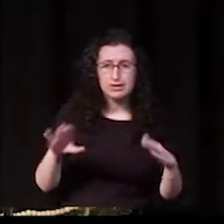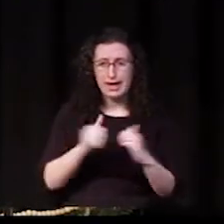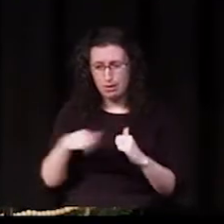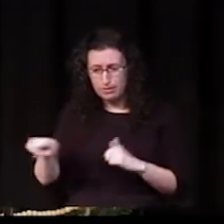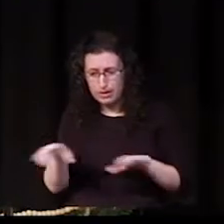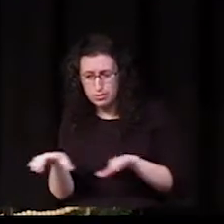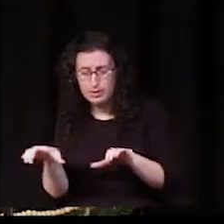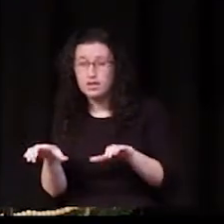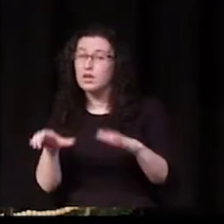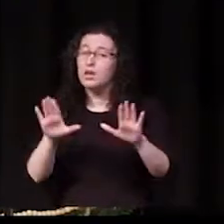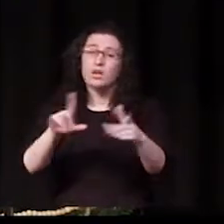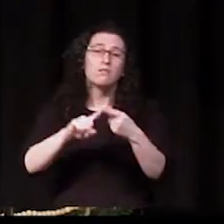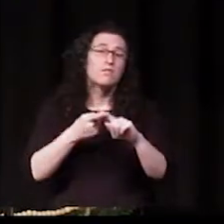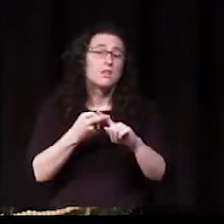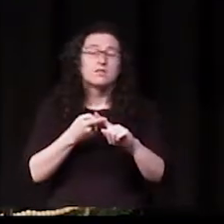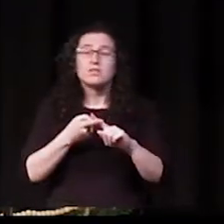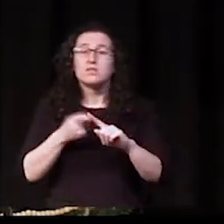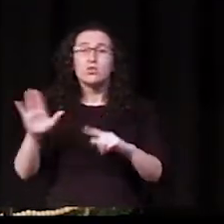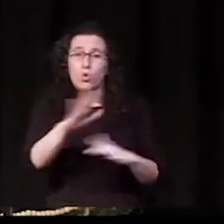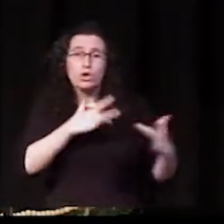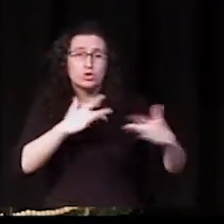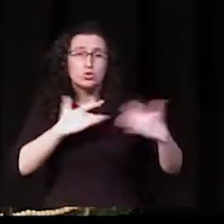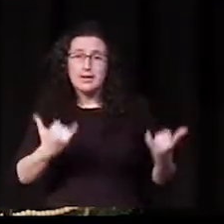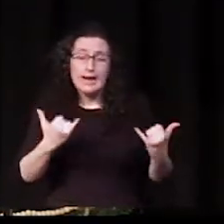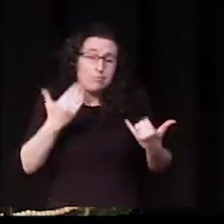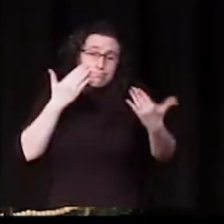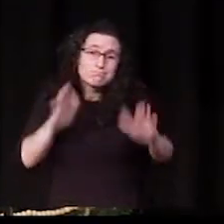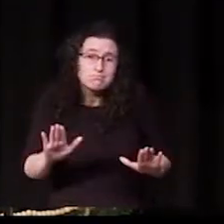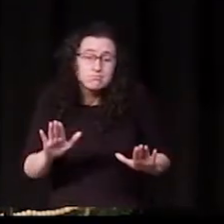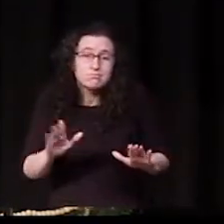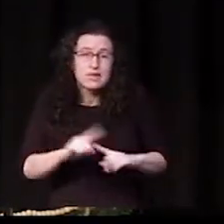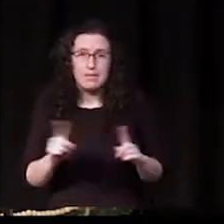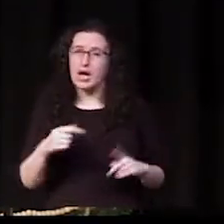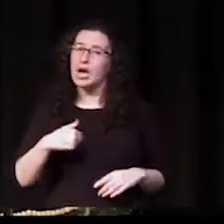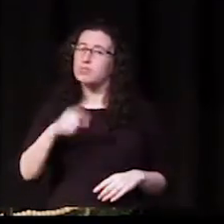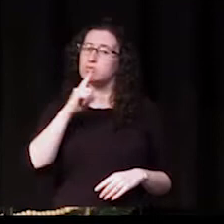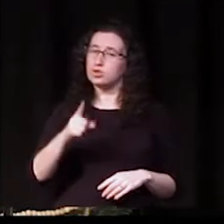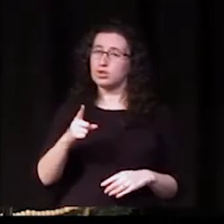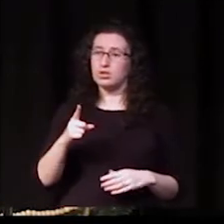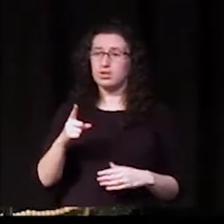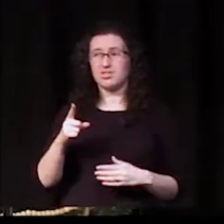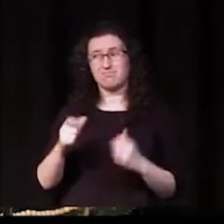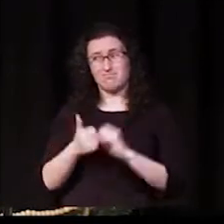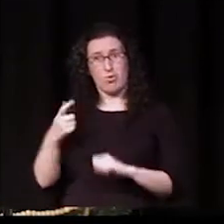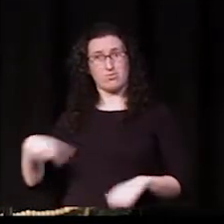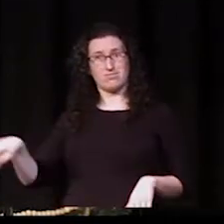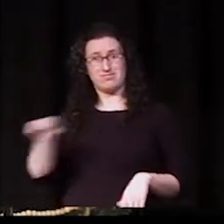Friends, I don't know your concerns right now, but I'm pretty sure that most of us face what is coming next